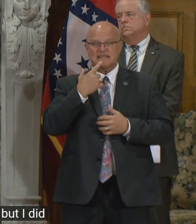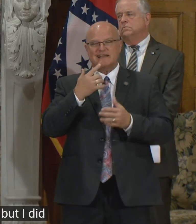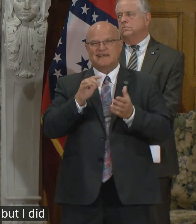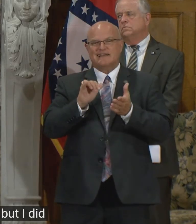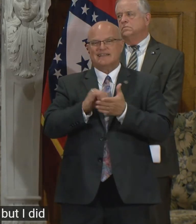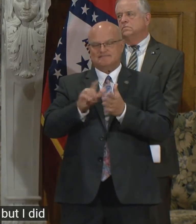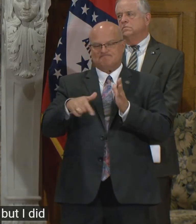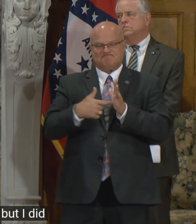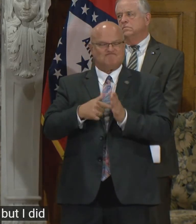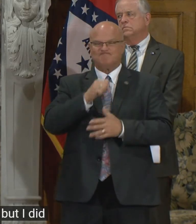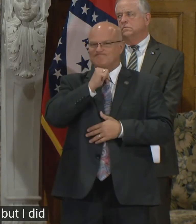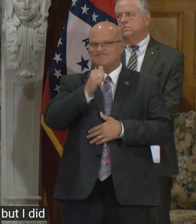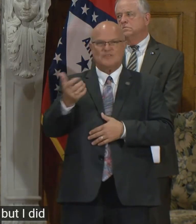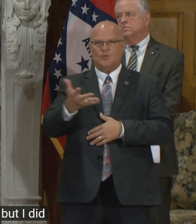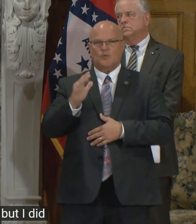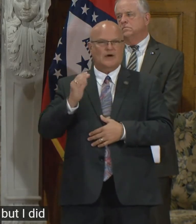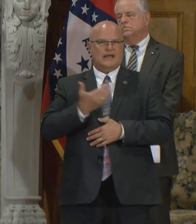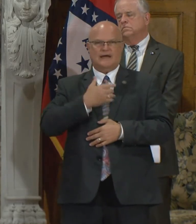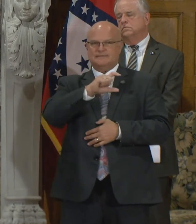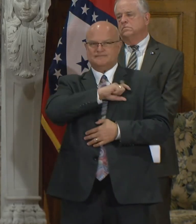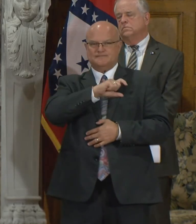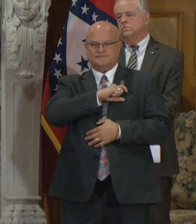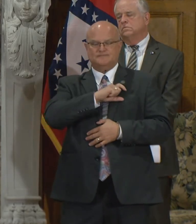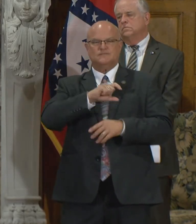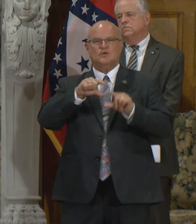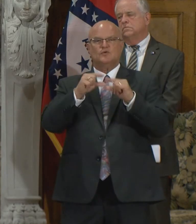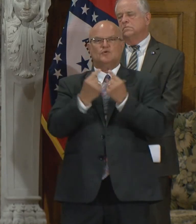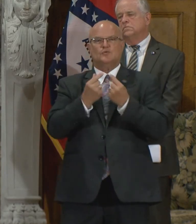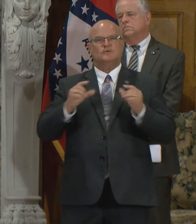This is not what our law enforcement community represents.